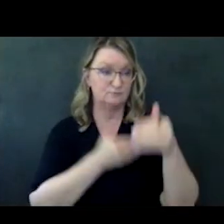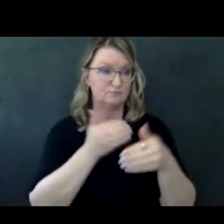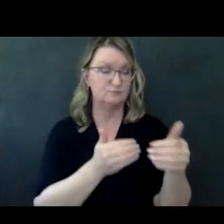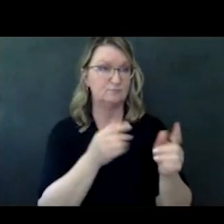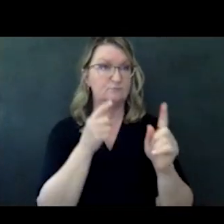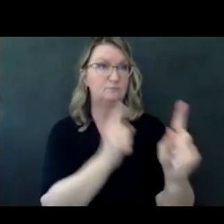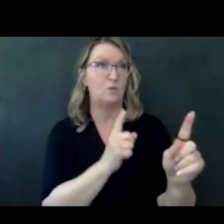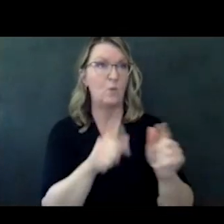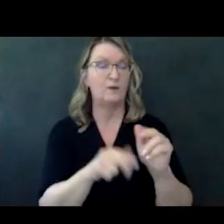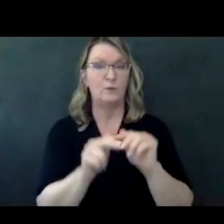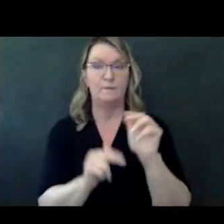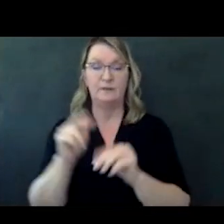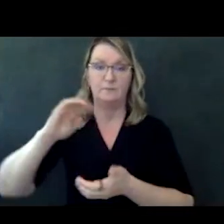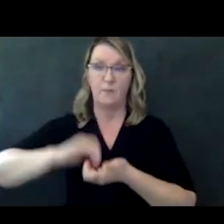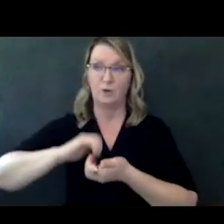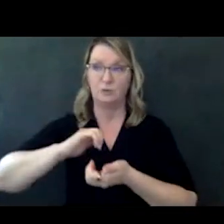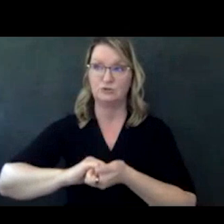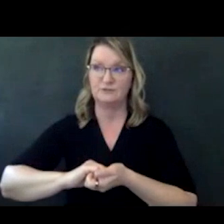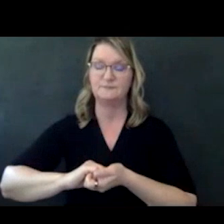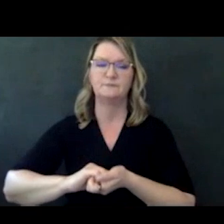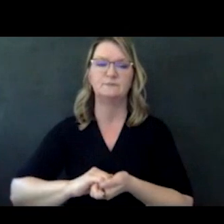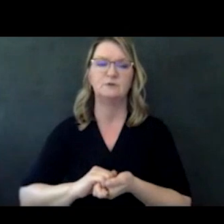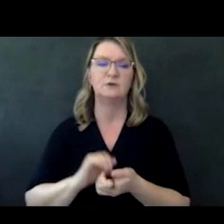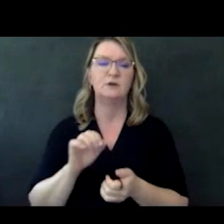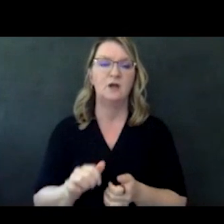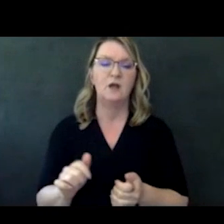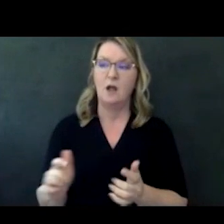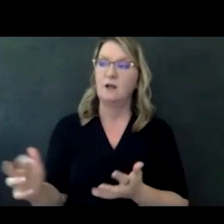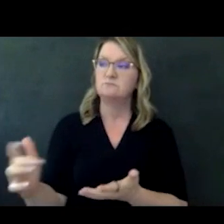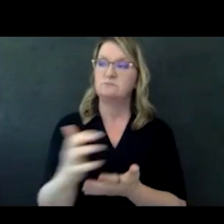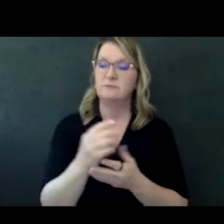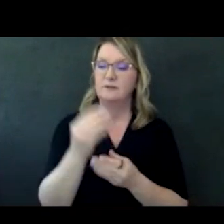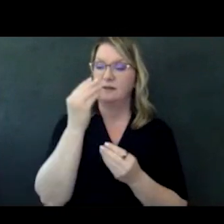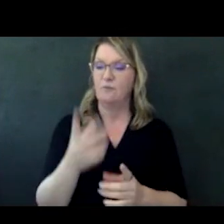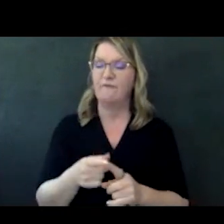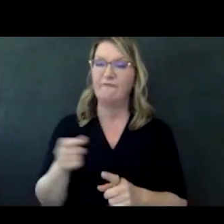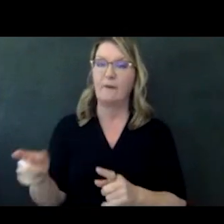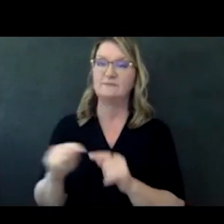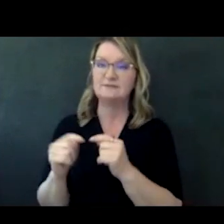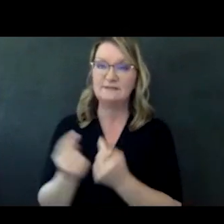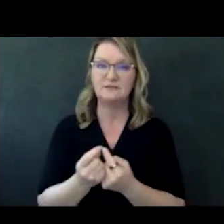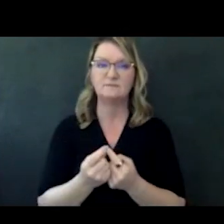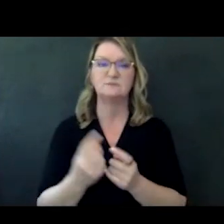partnerships. Make space to gather input from your team and your audience. Their feedback can help